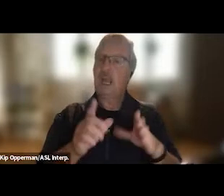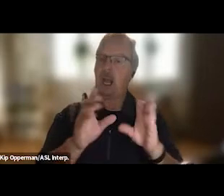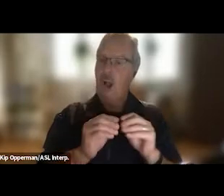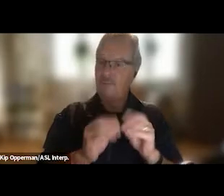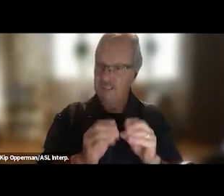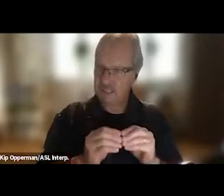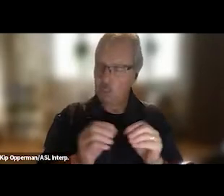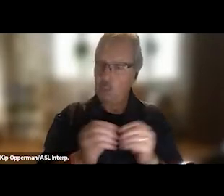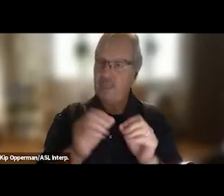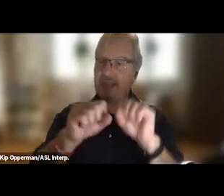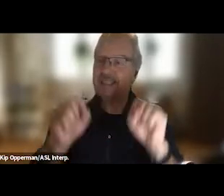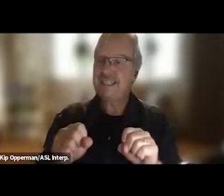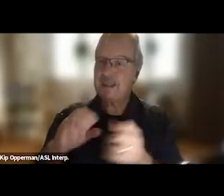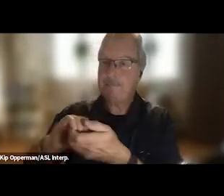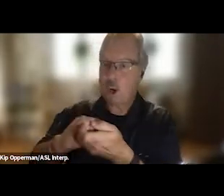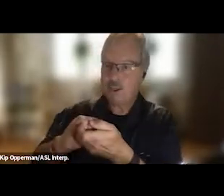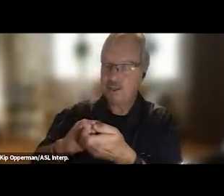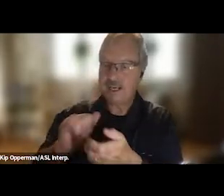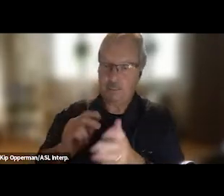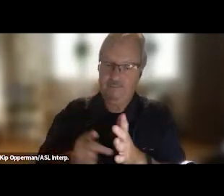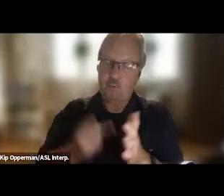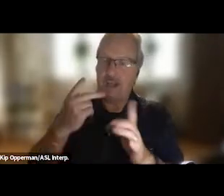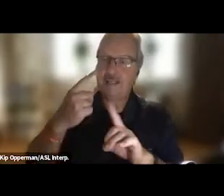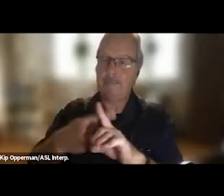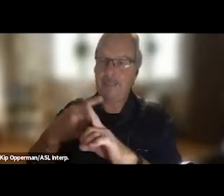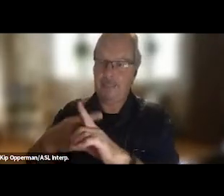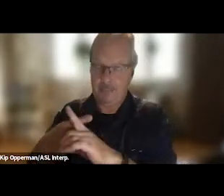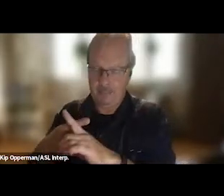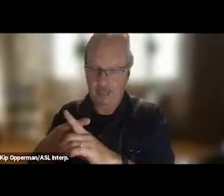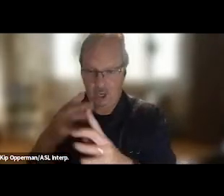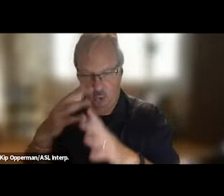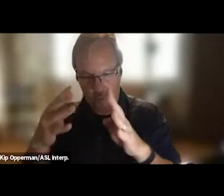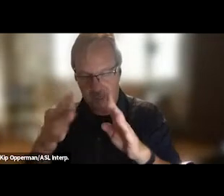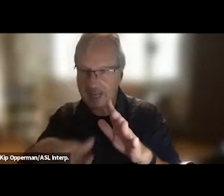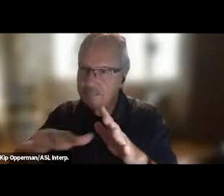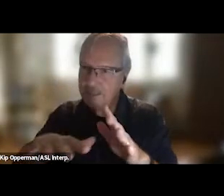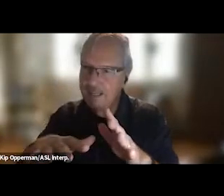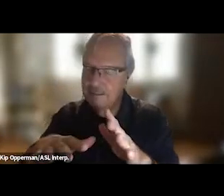Now those case conferences are held twice a month to create a space to troubleshoot any and all barriers